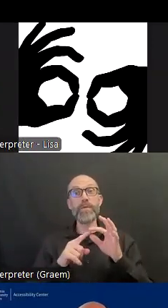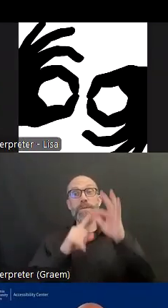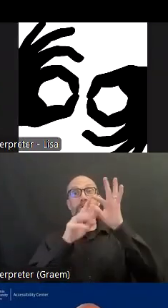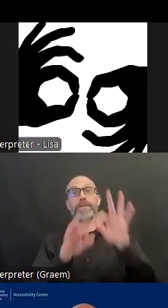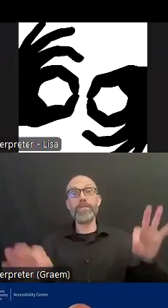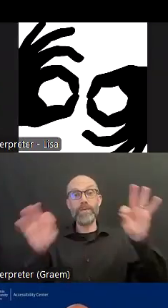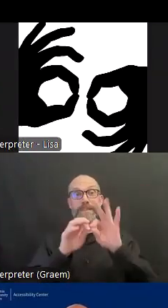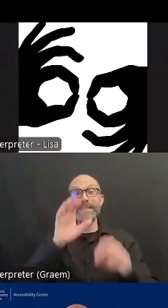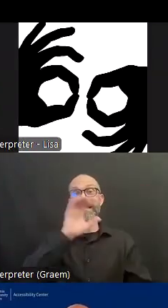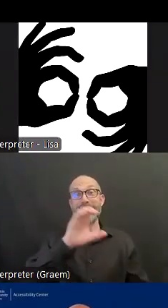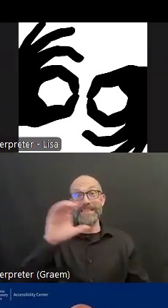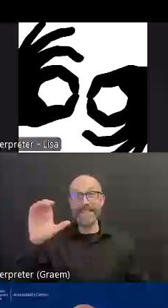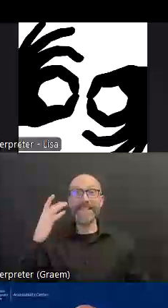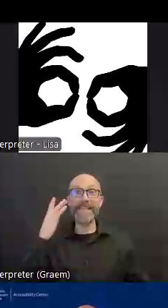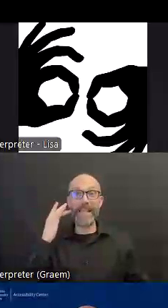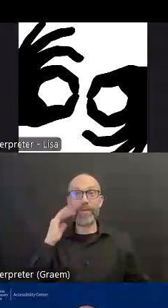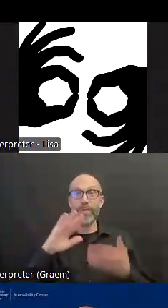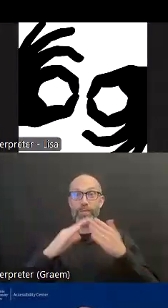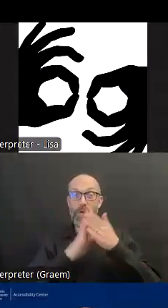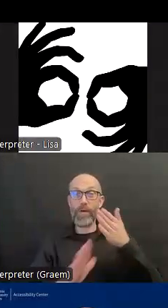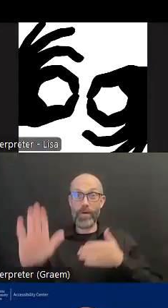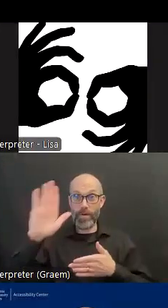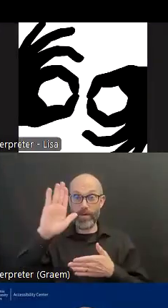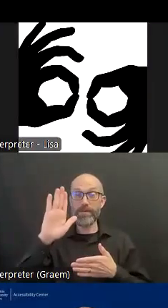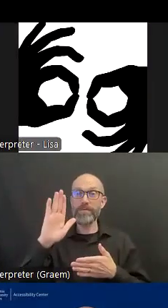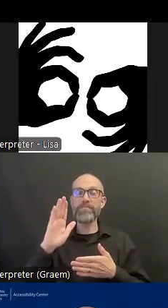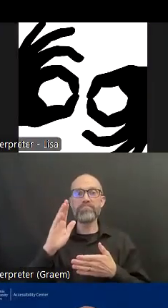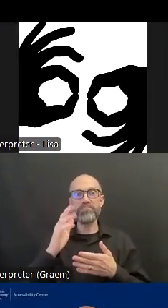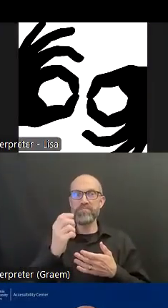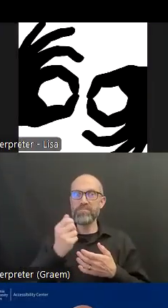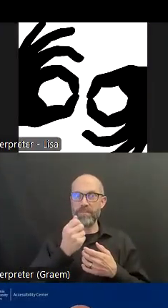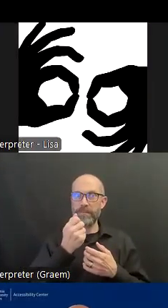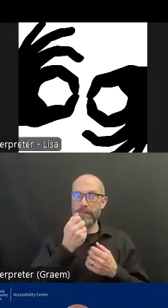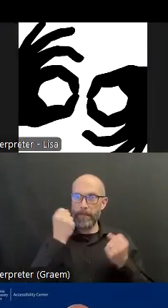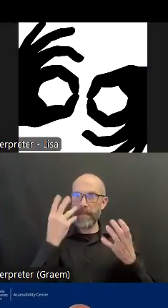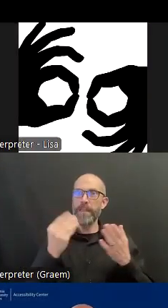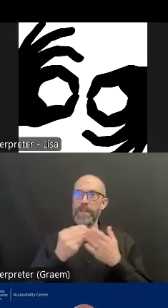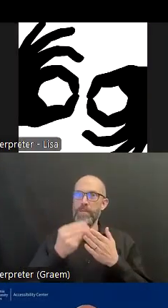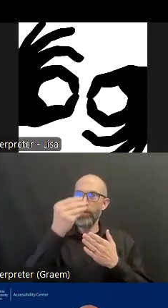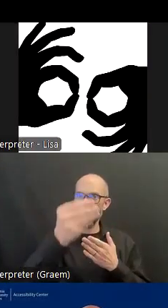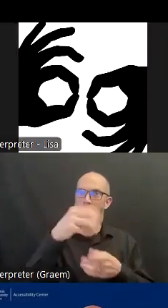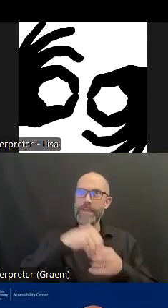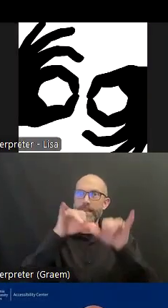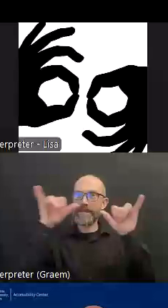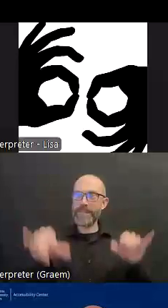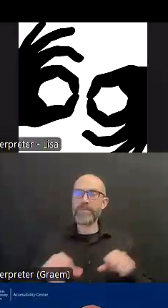Community Colleges, is a number of our purchases in the system use what's known as leveraged purchase